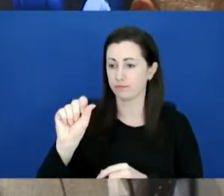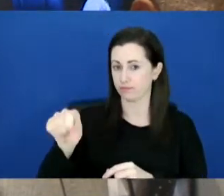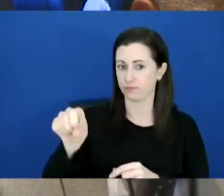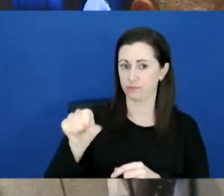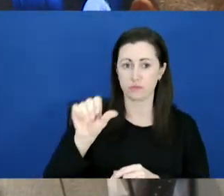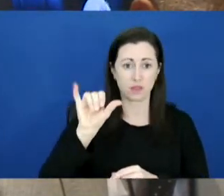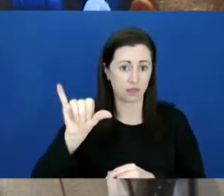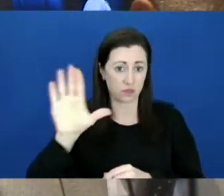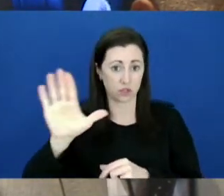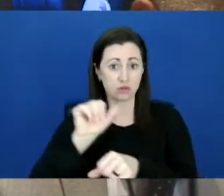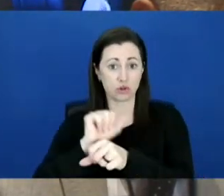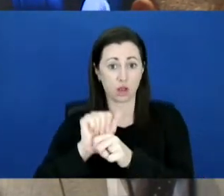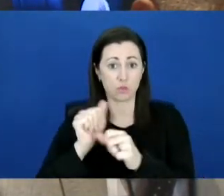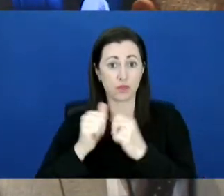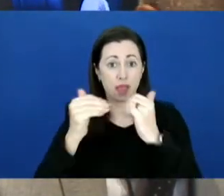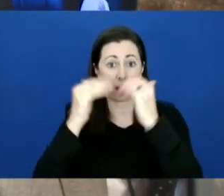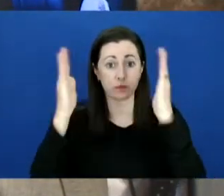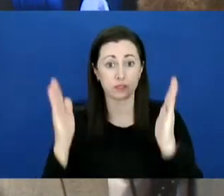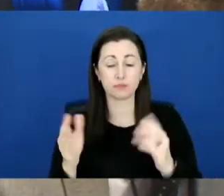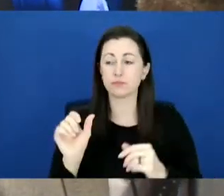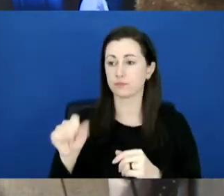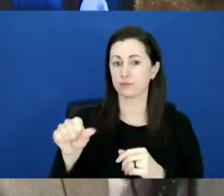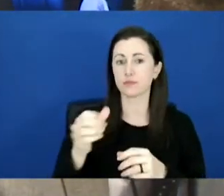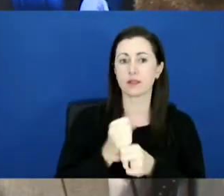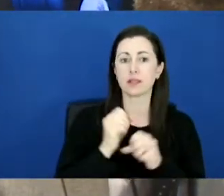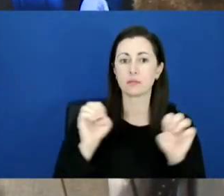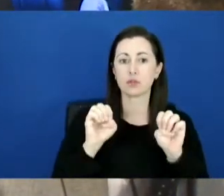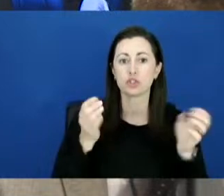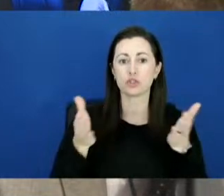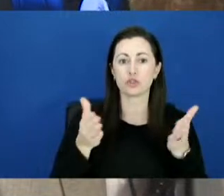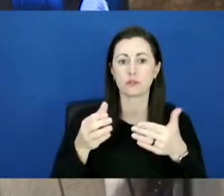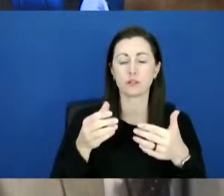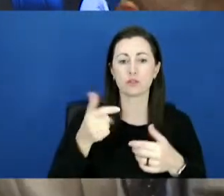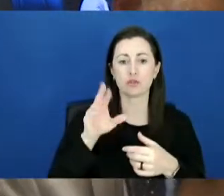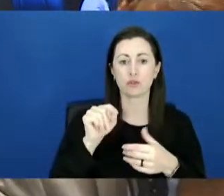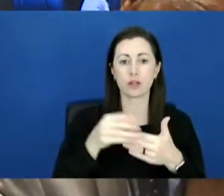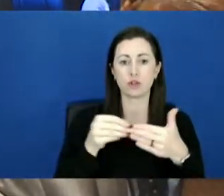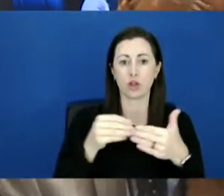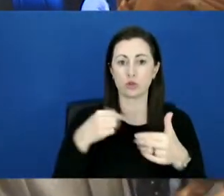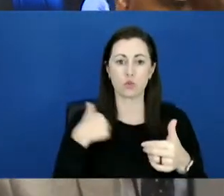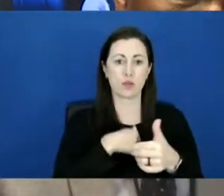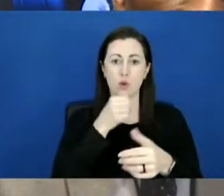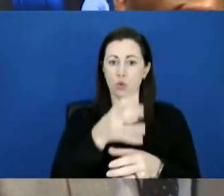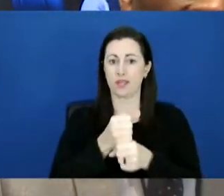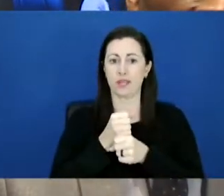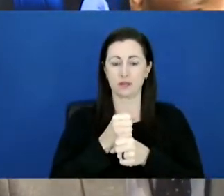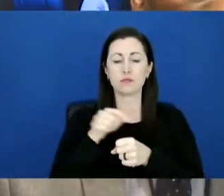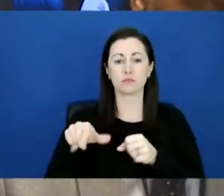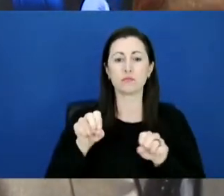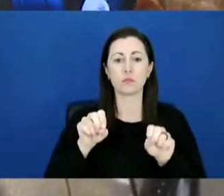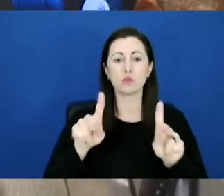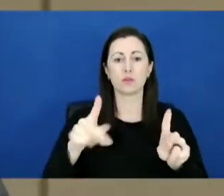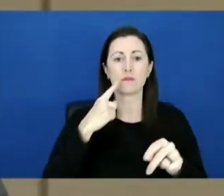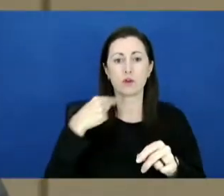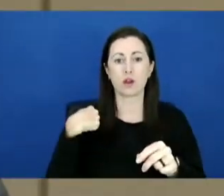STABILITY. UH-HUH. ALL RIGHT, GETTING MONEY FROM THE CITY. WE ARE. THEIR JOB ON